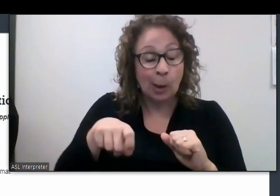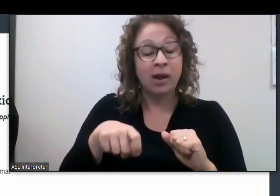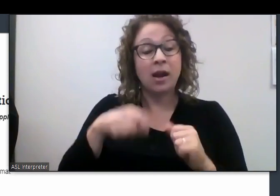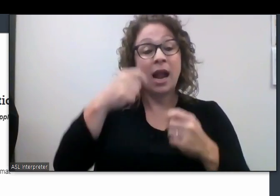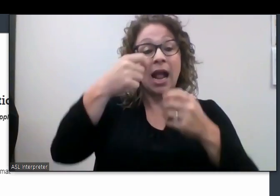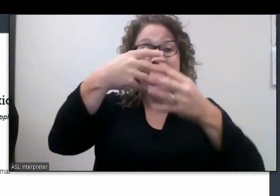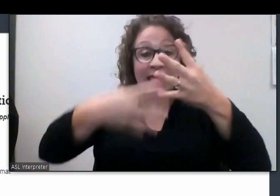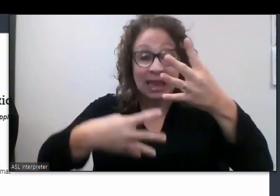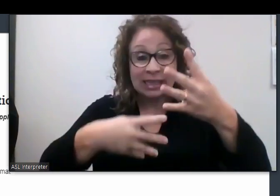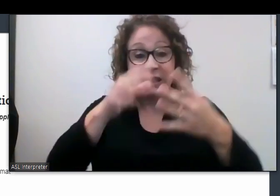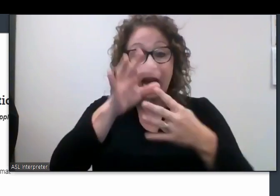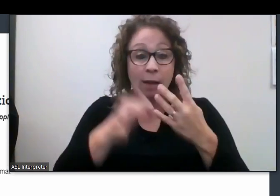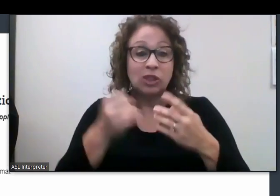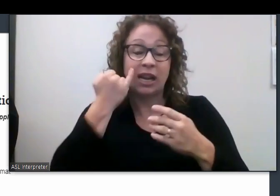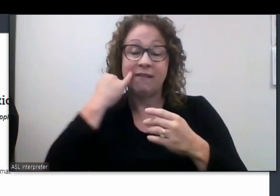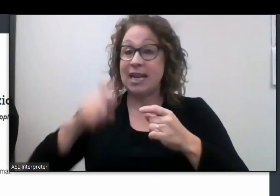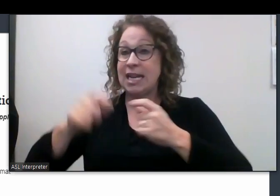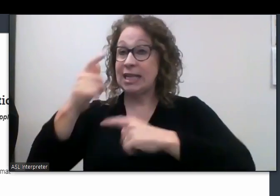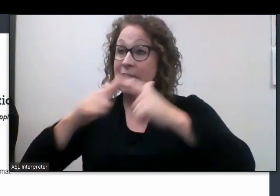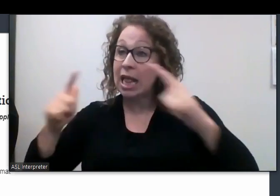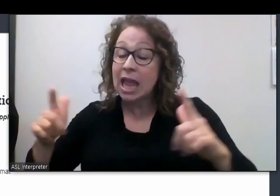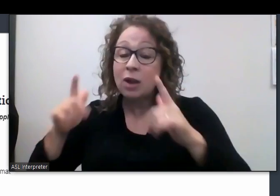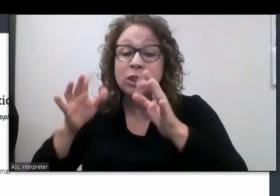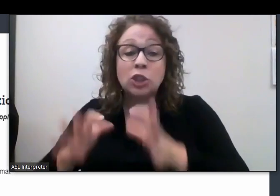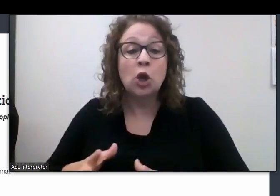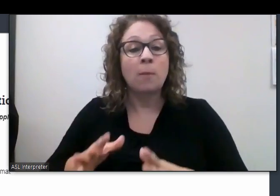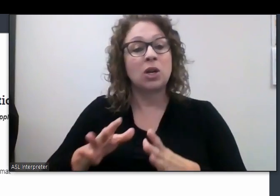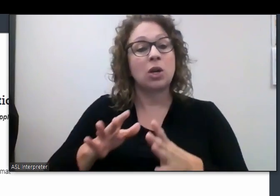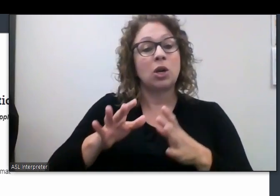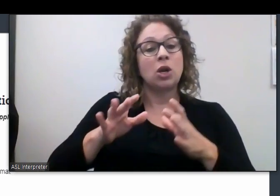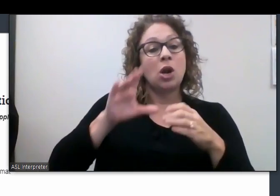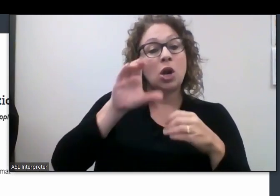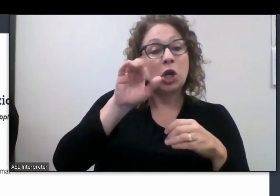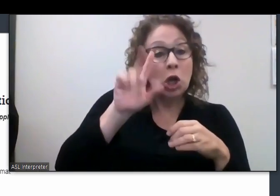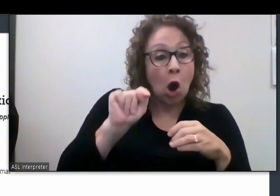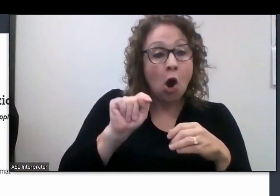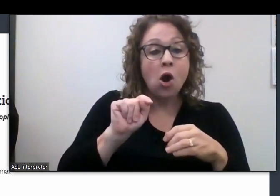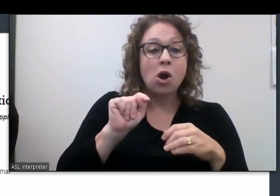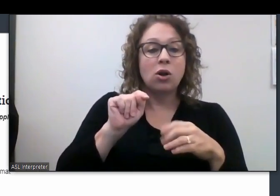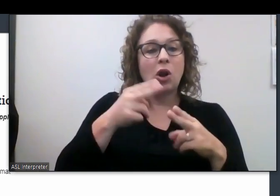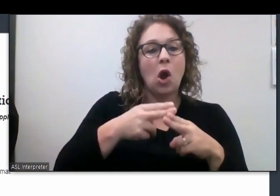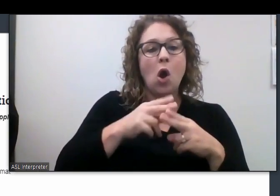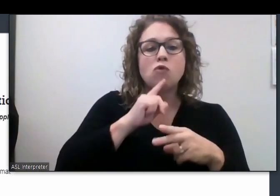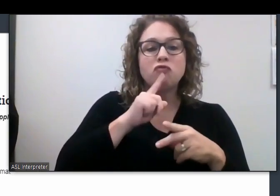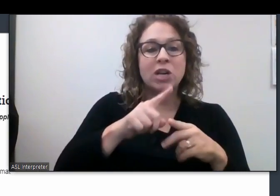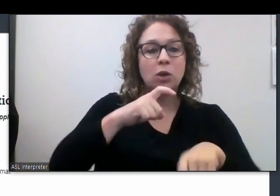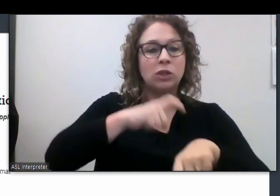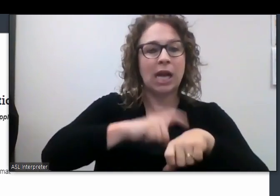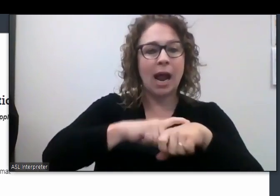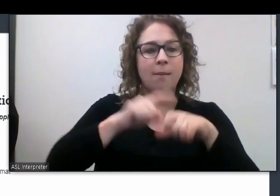sign language, CART, or real-time captioning services, assistive listening systems,